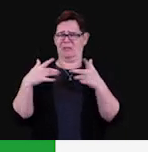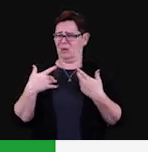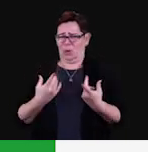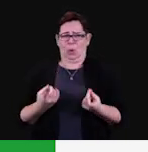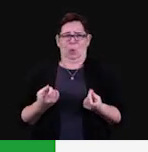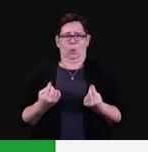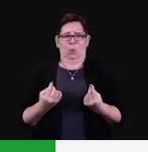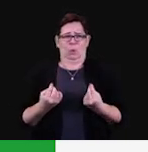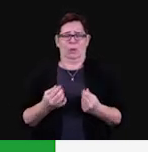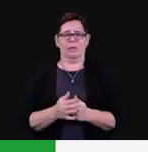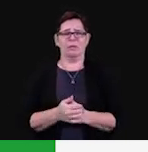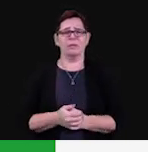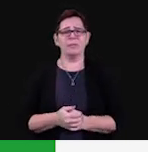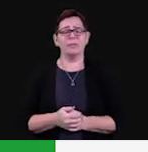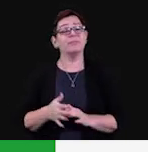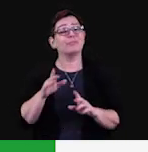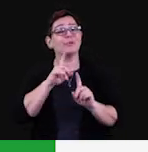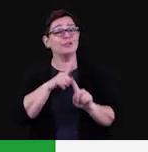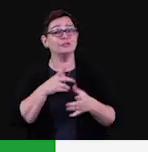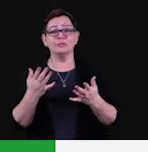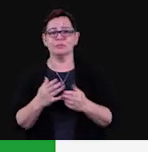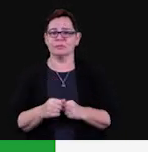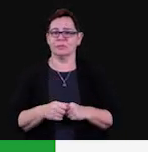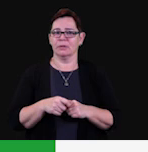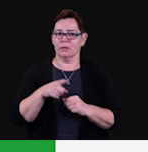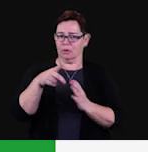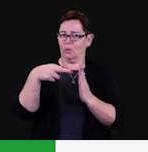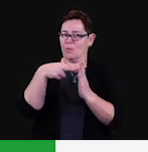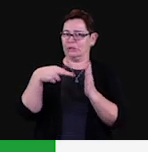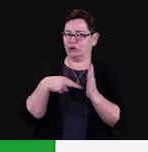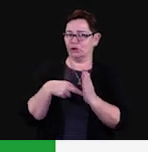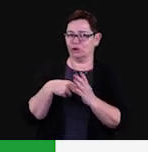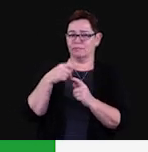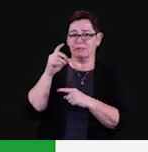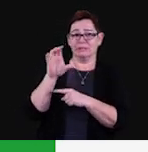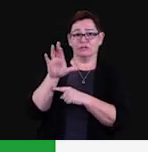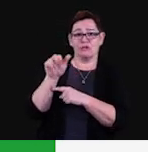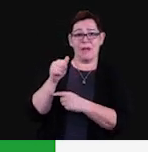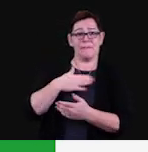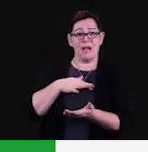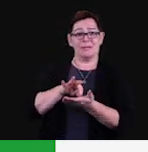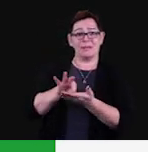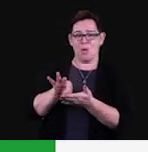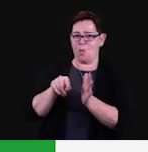The answer is: You can only register for the CRA’s My Account once you have filed